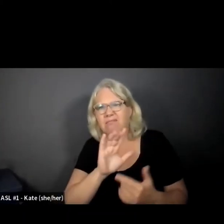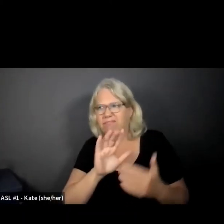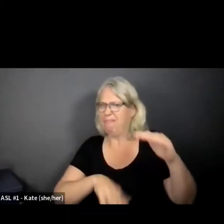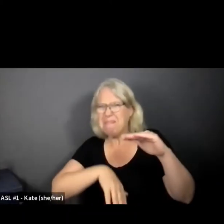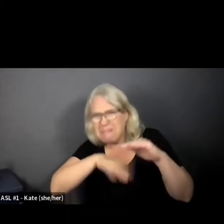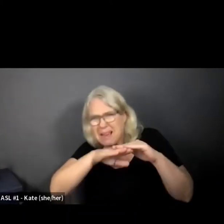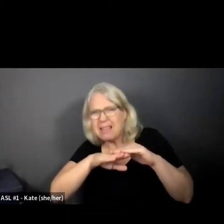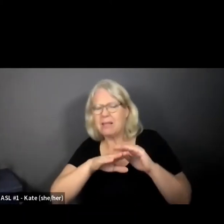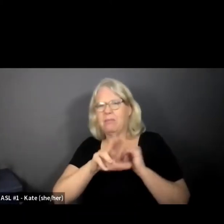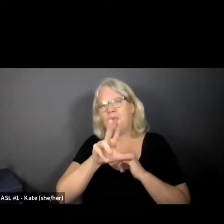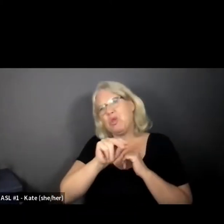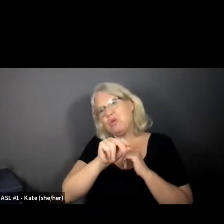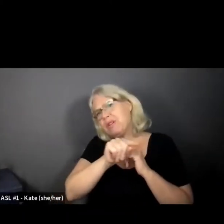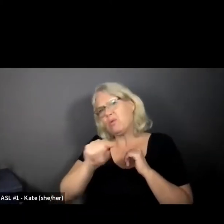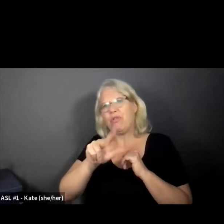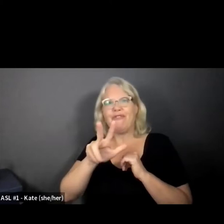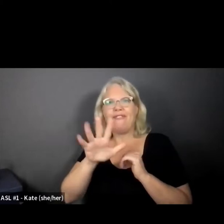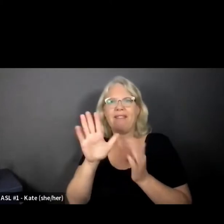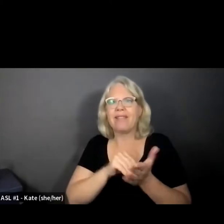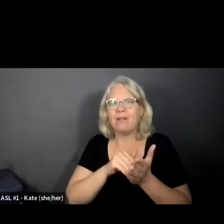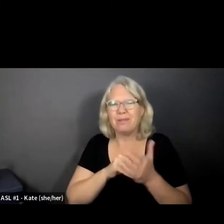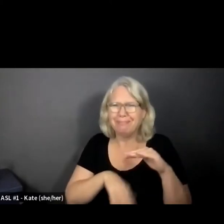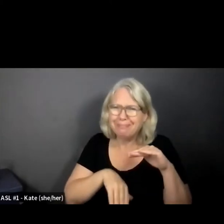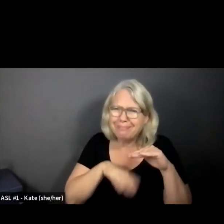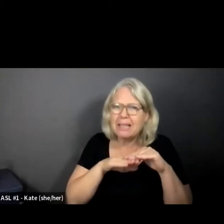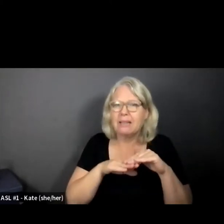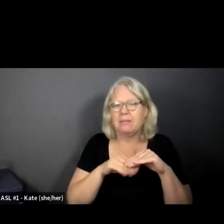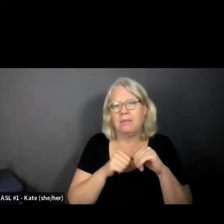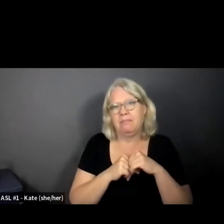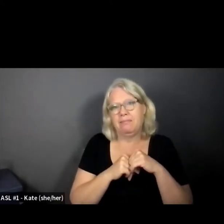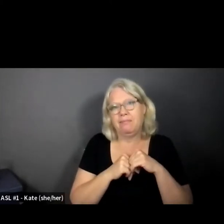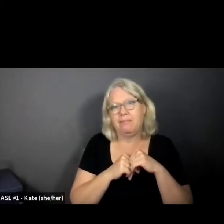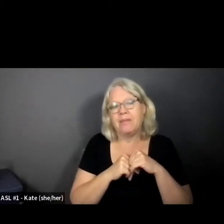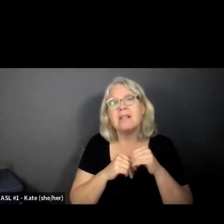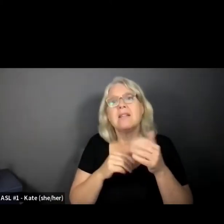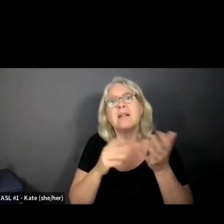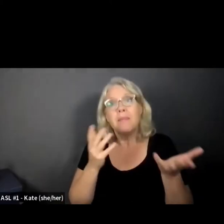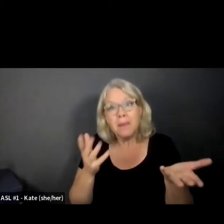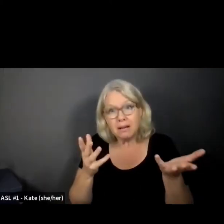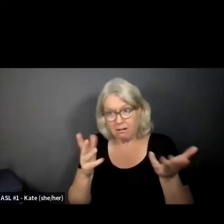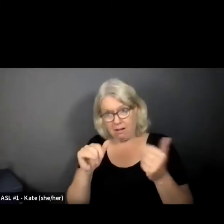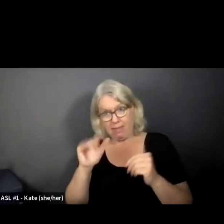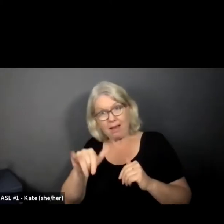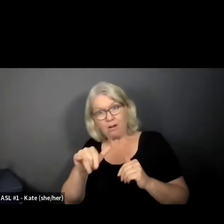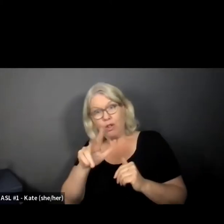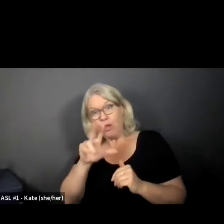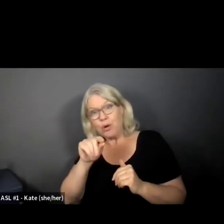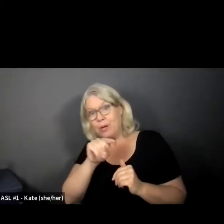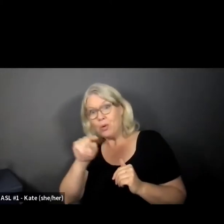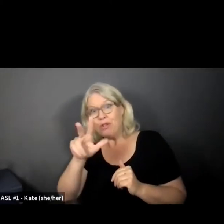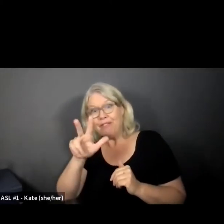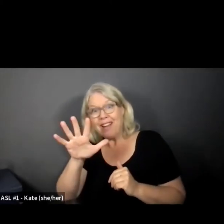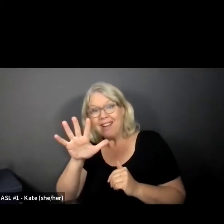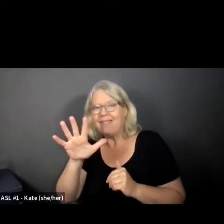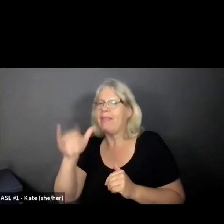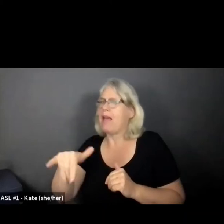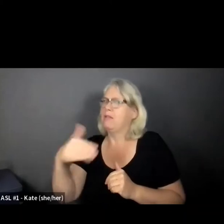30 TO 35,000. THOSE HIGHER END AWARDS ARE OUTLIERS.